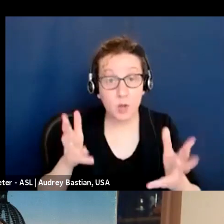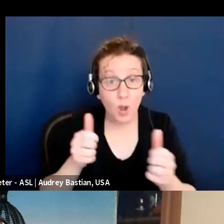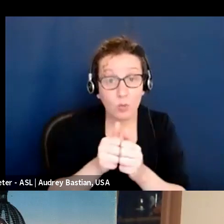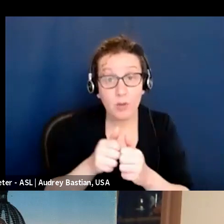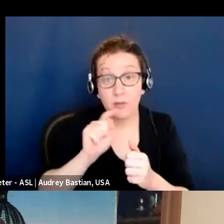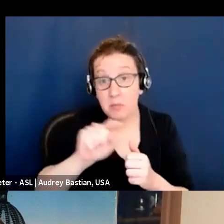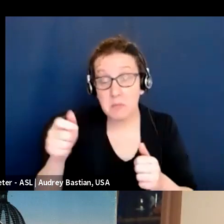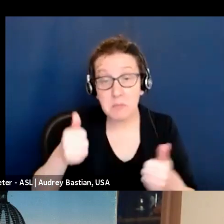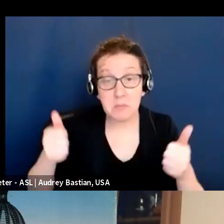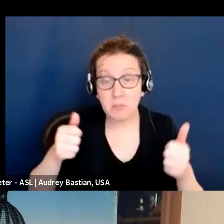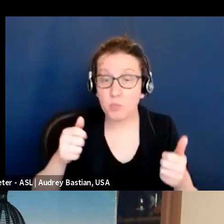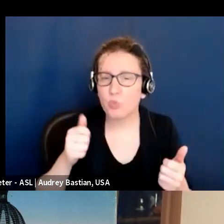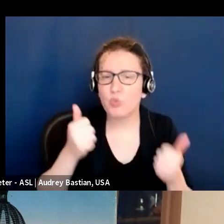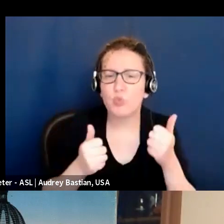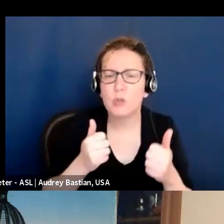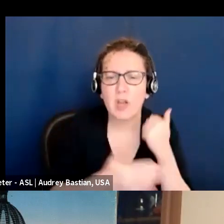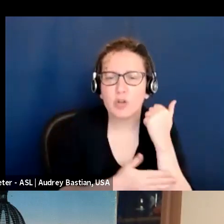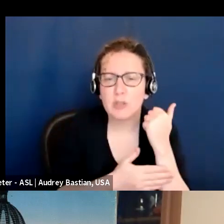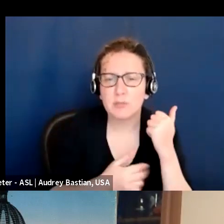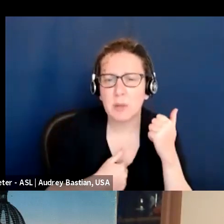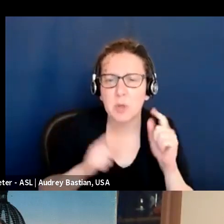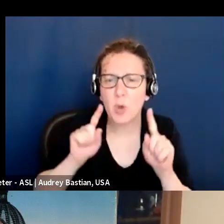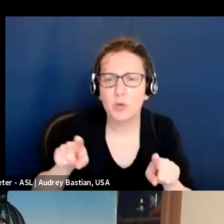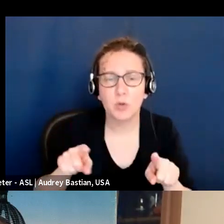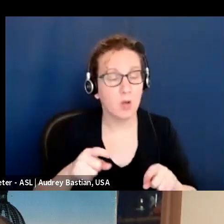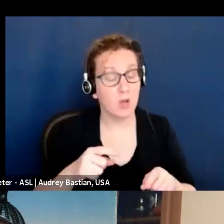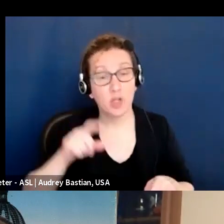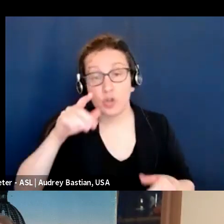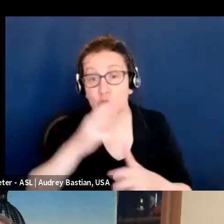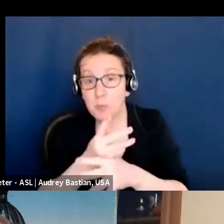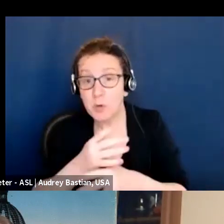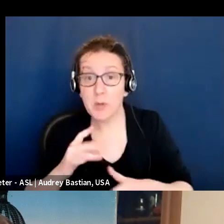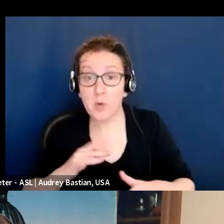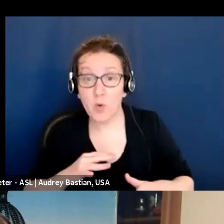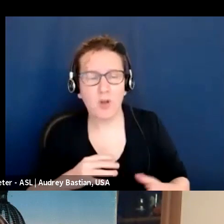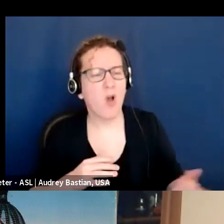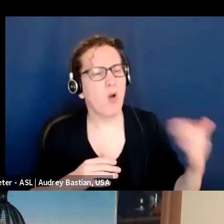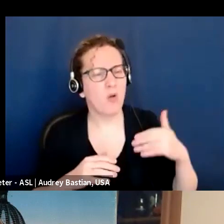well, Germany would be come. I've always wanted to learn German. And they said check out CBYX. So